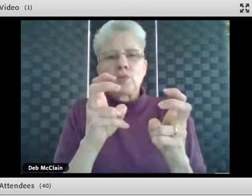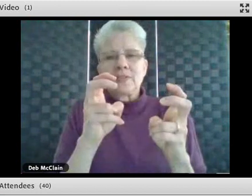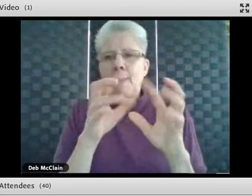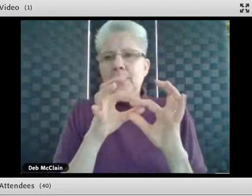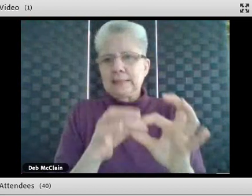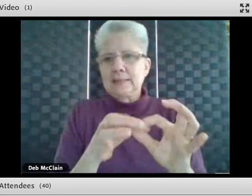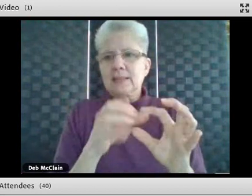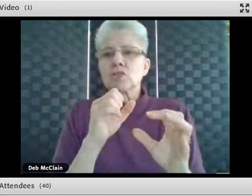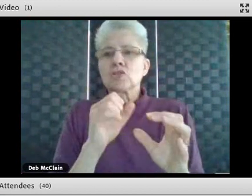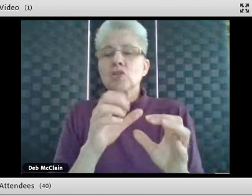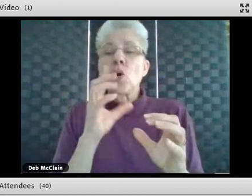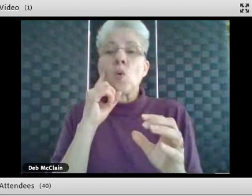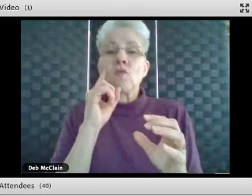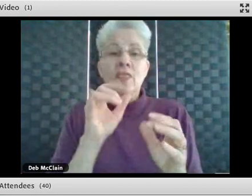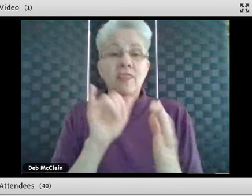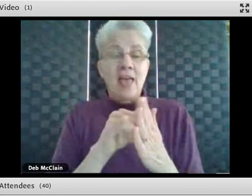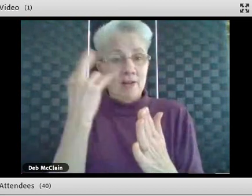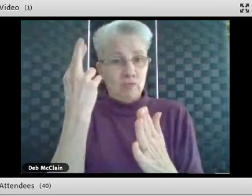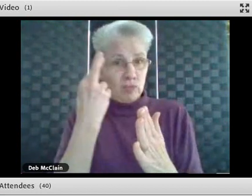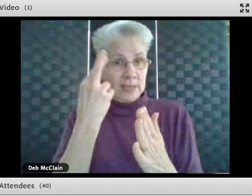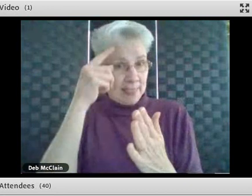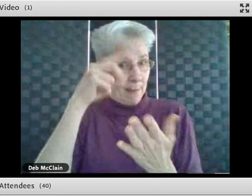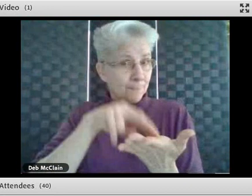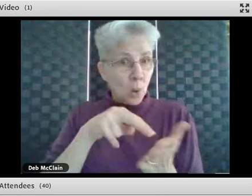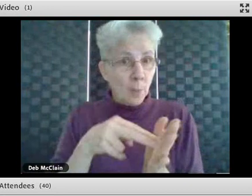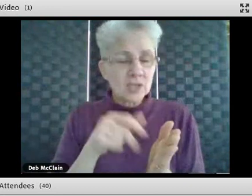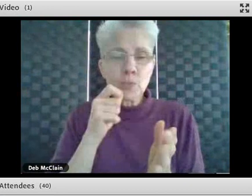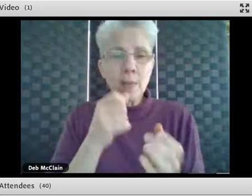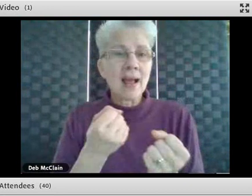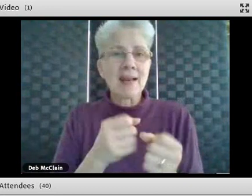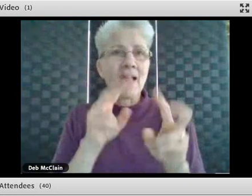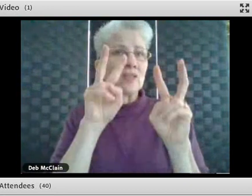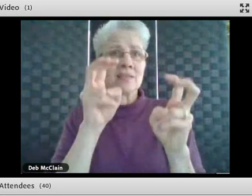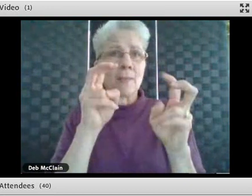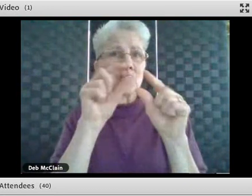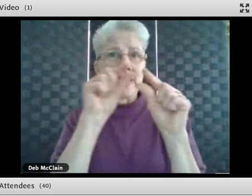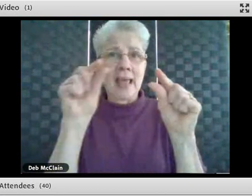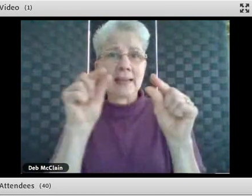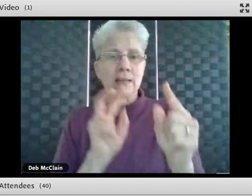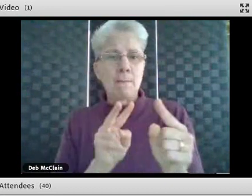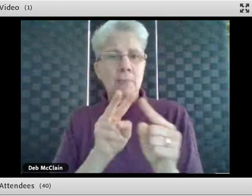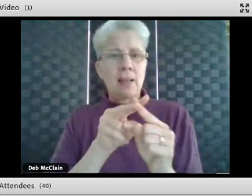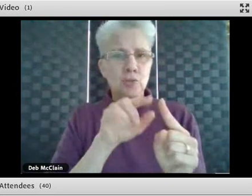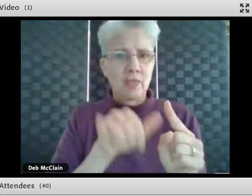So, for that reason, sometimes you may not have that many subject headings applied to books.